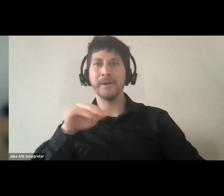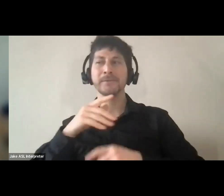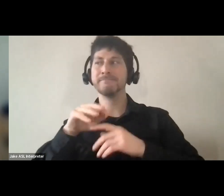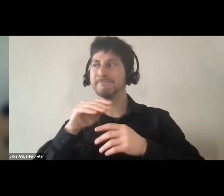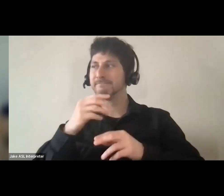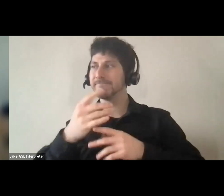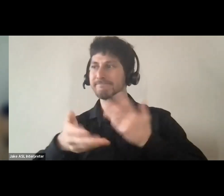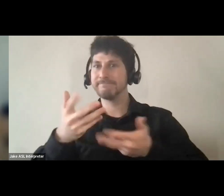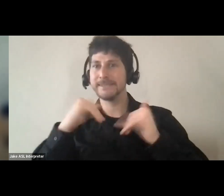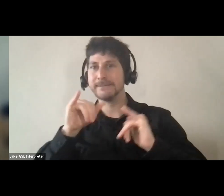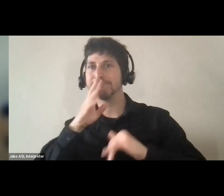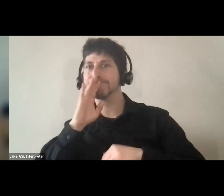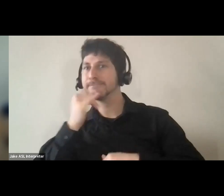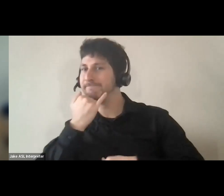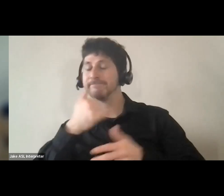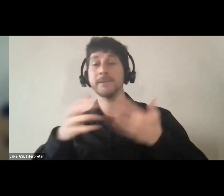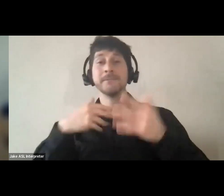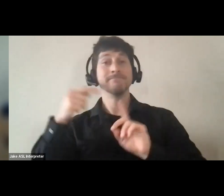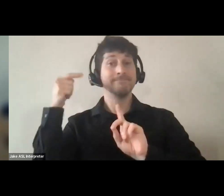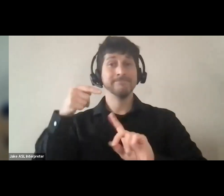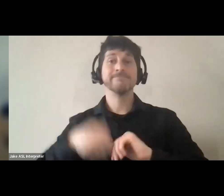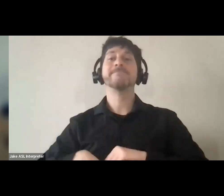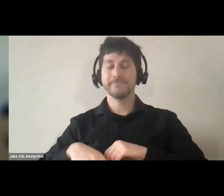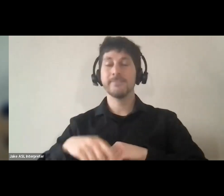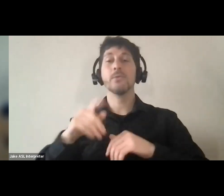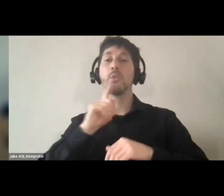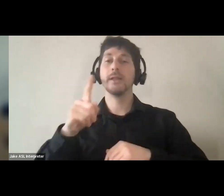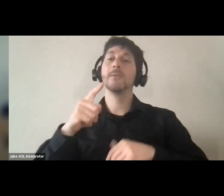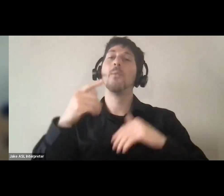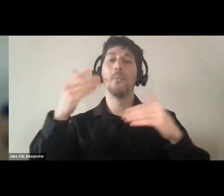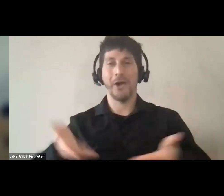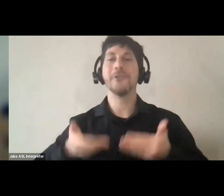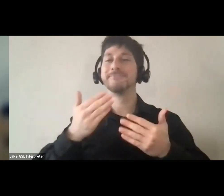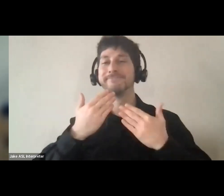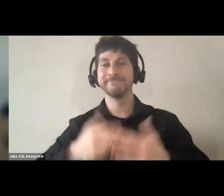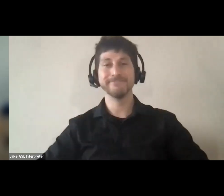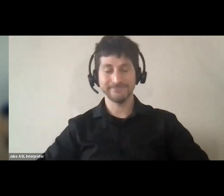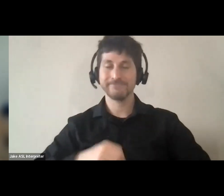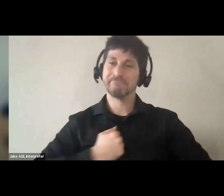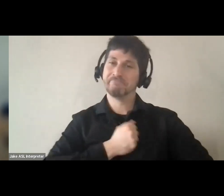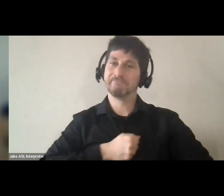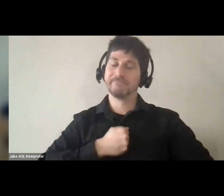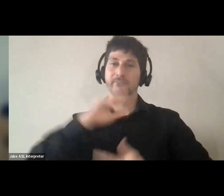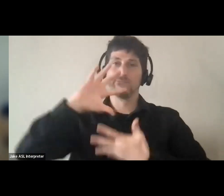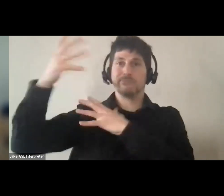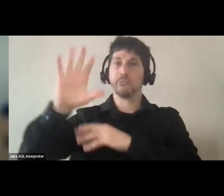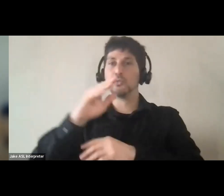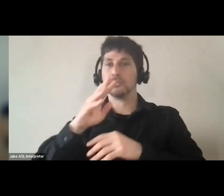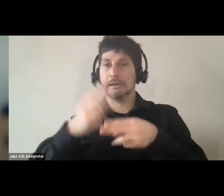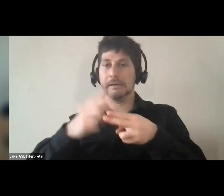Palacios. See I knew, I even spelled it phone ethically for me.